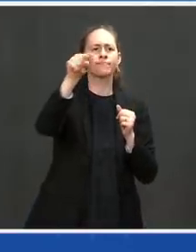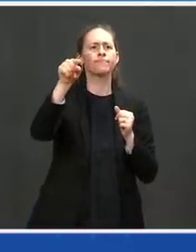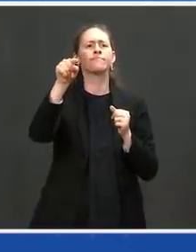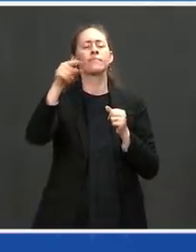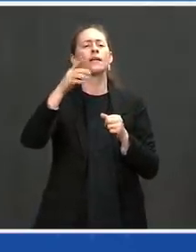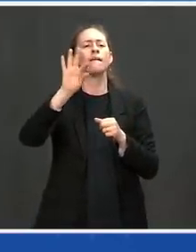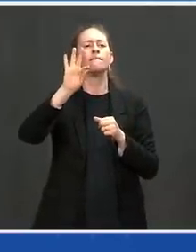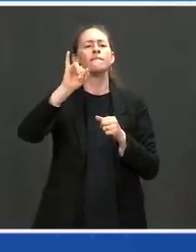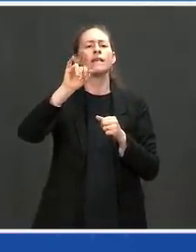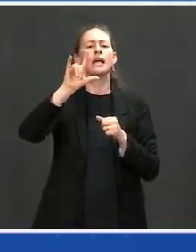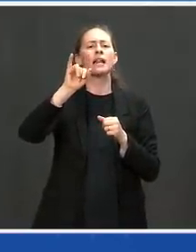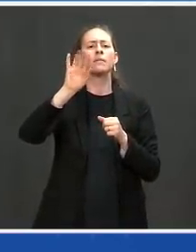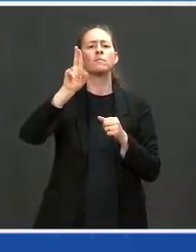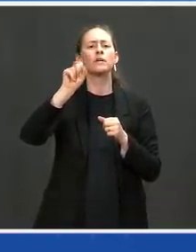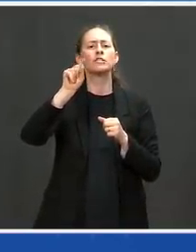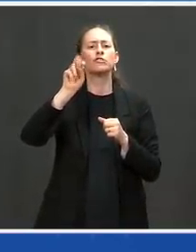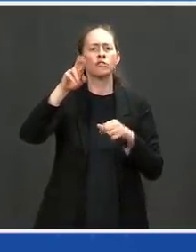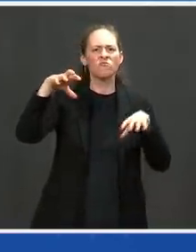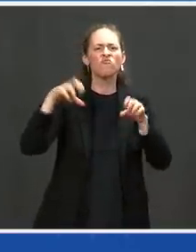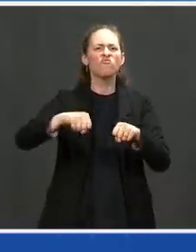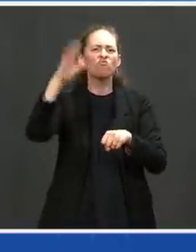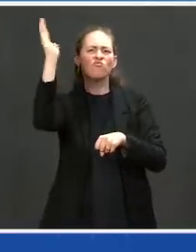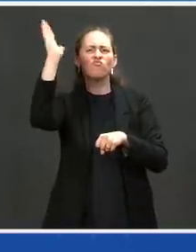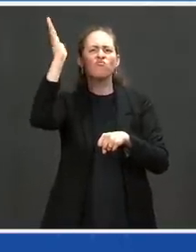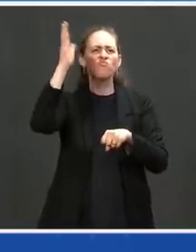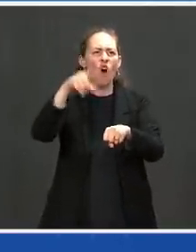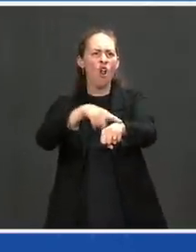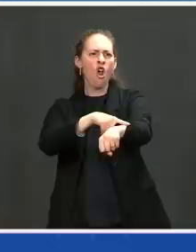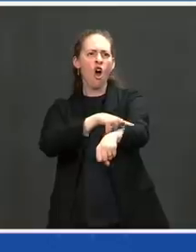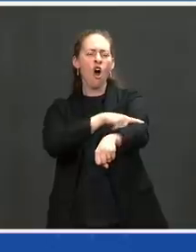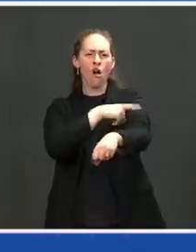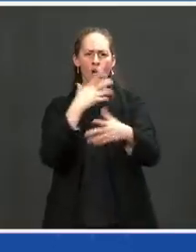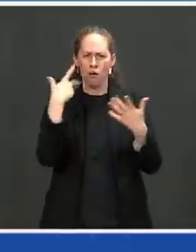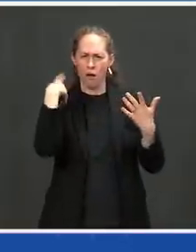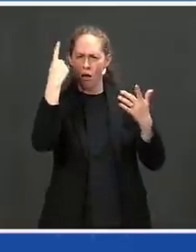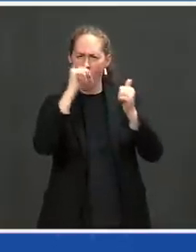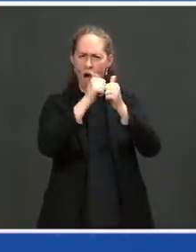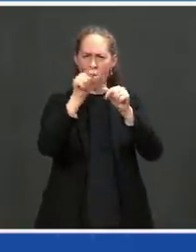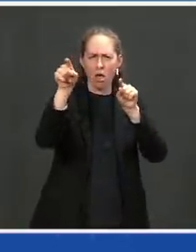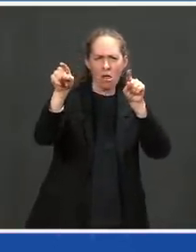related to the filibuster, but there's also Republicans who are passing bill after bill,